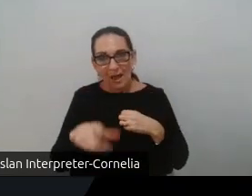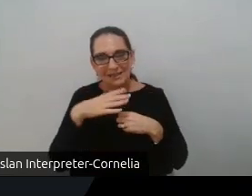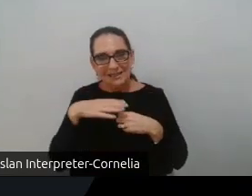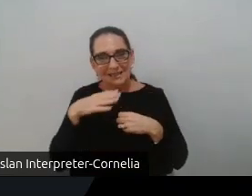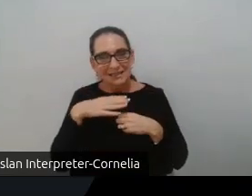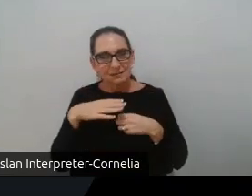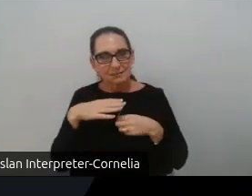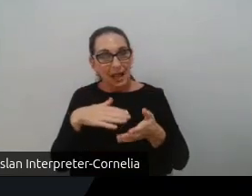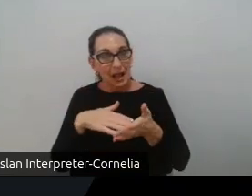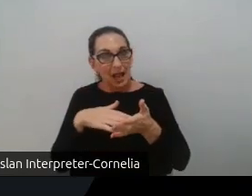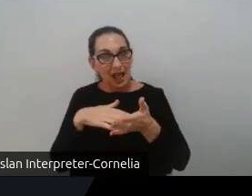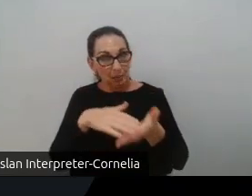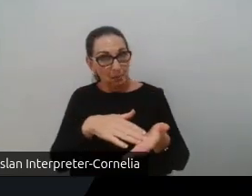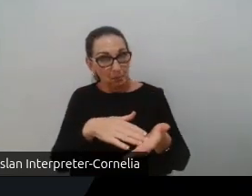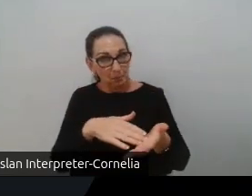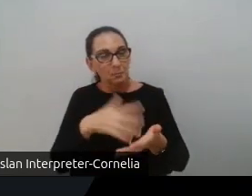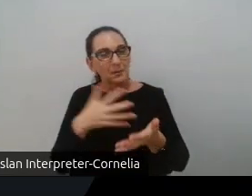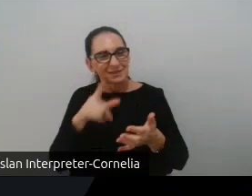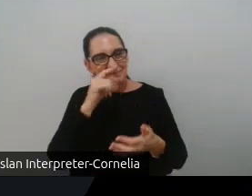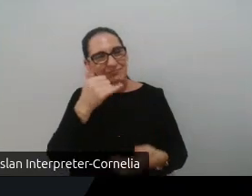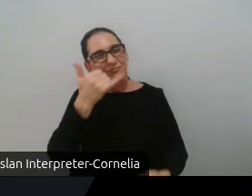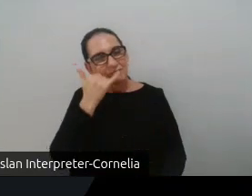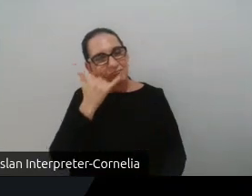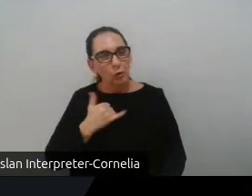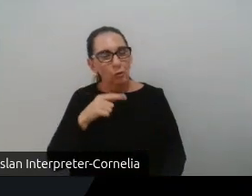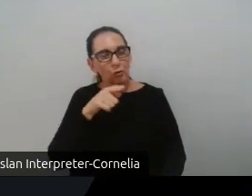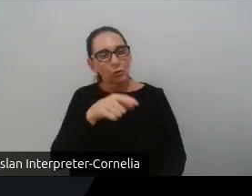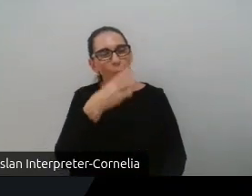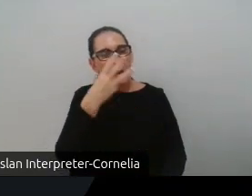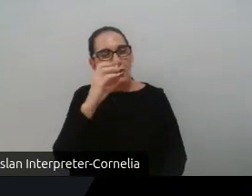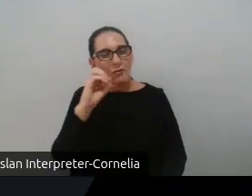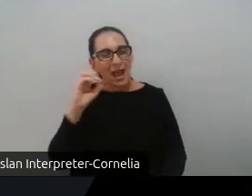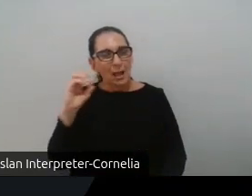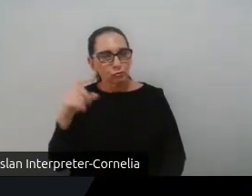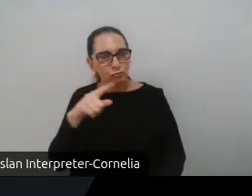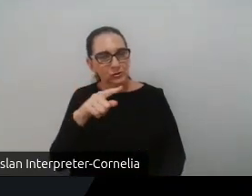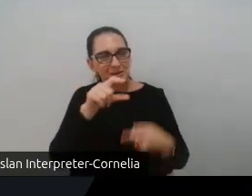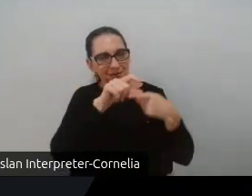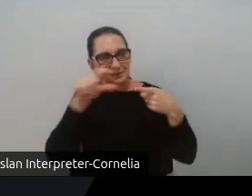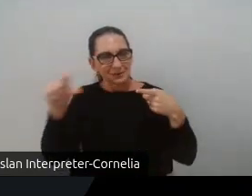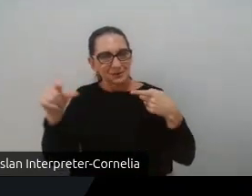they can call our 1300 65 11 88 phone line. That's our main phone line. They'll be answered